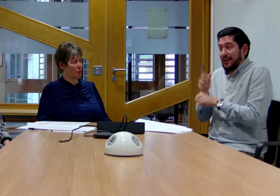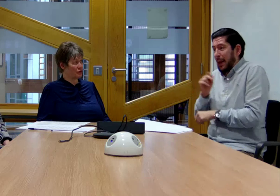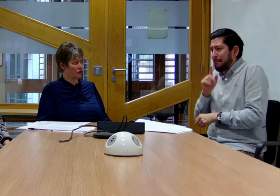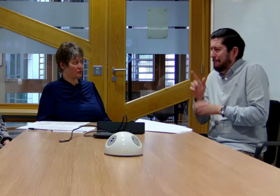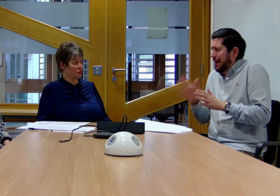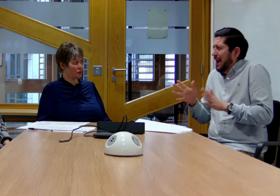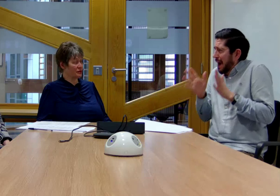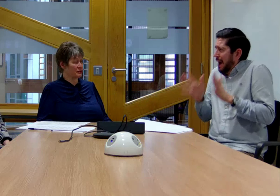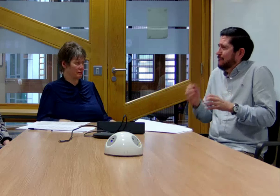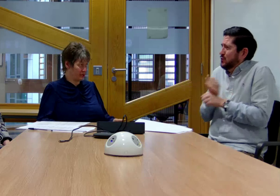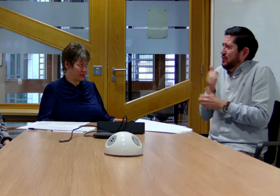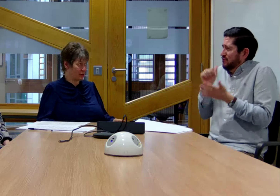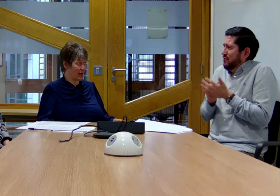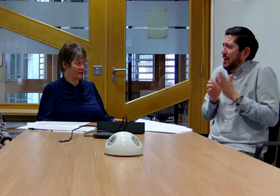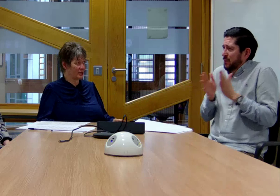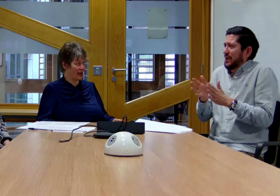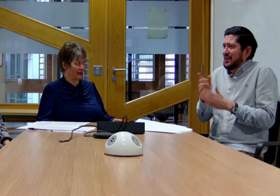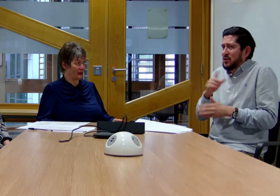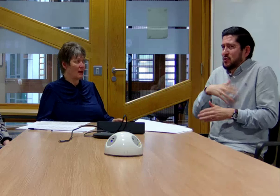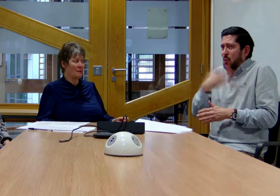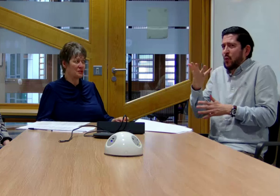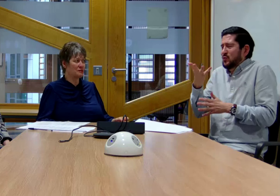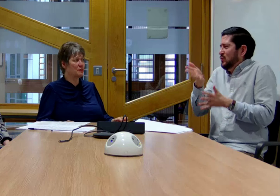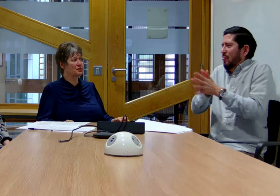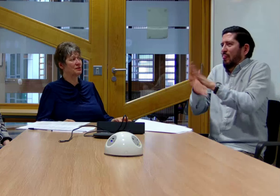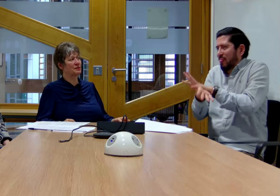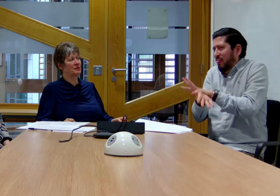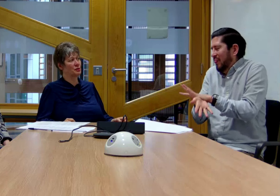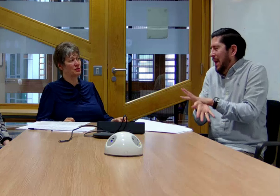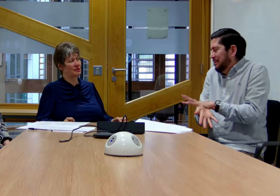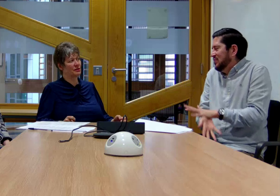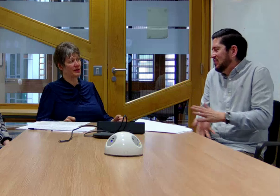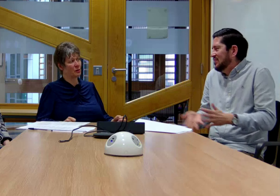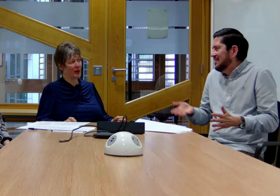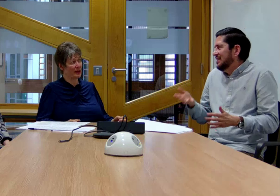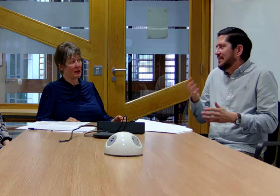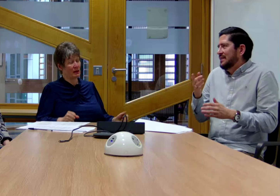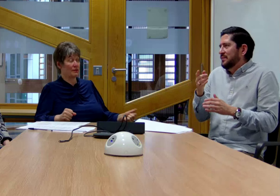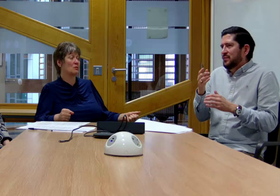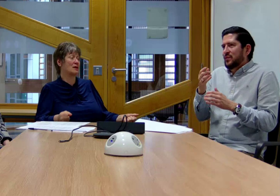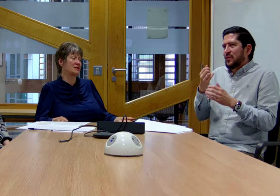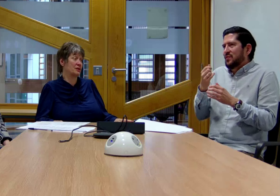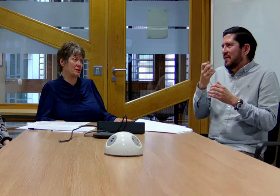People have good intentions and they actually want to promote BSL and Gaelic, but it's important